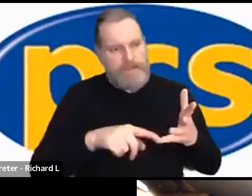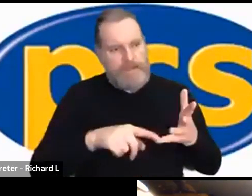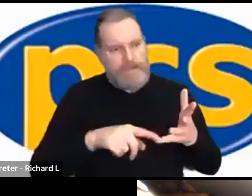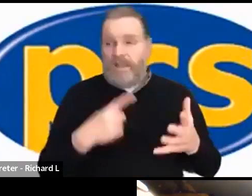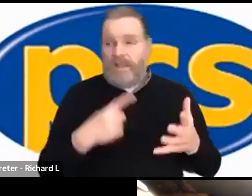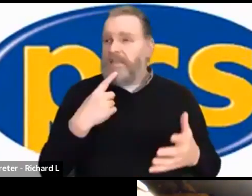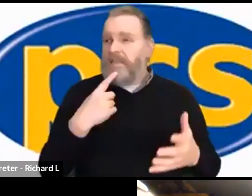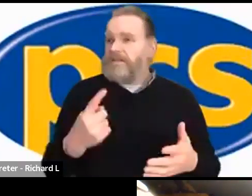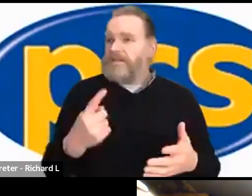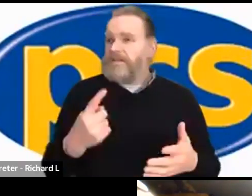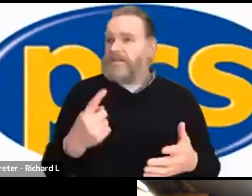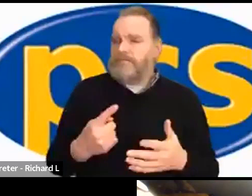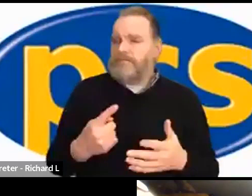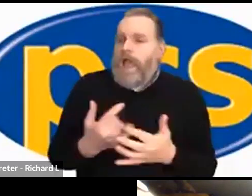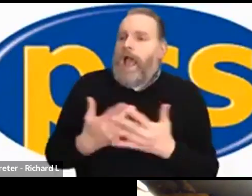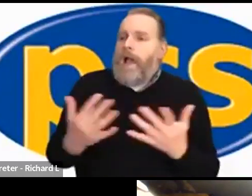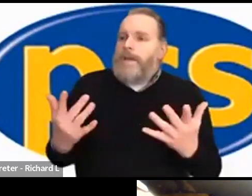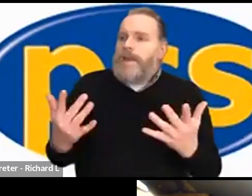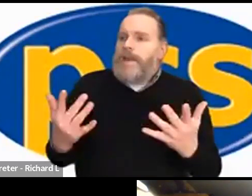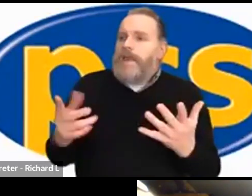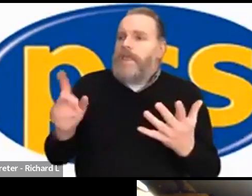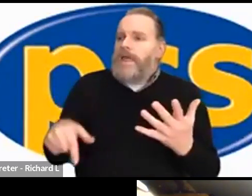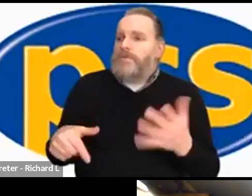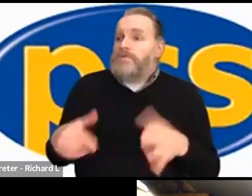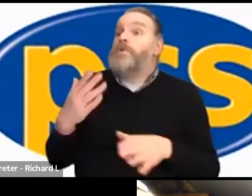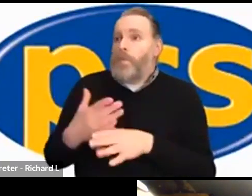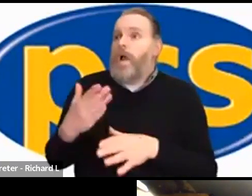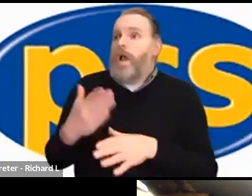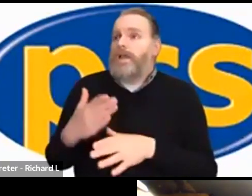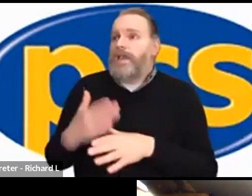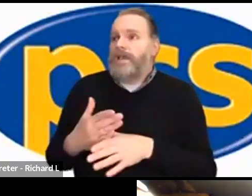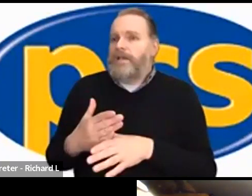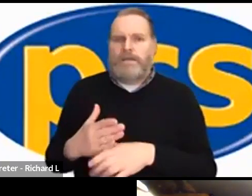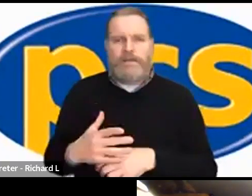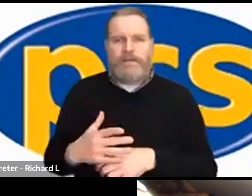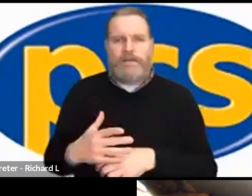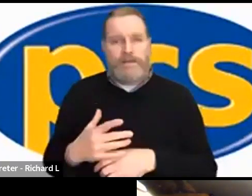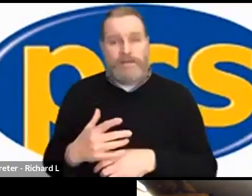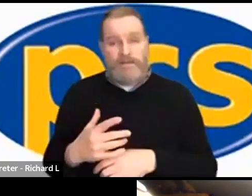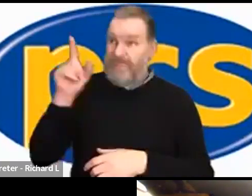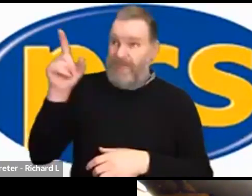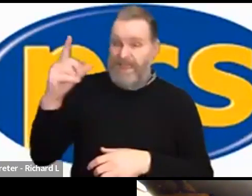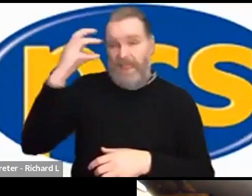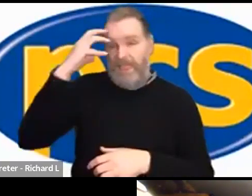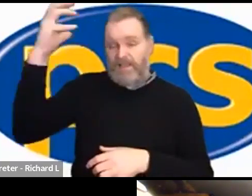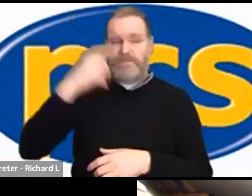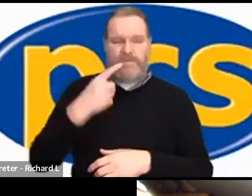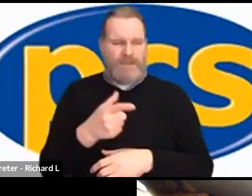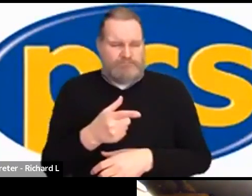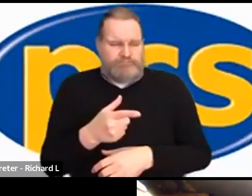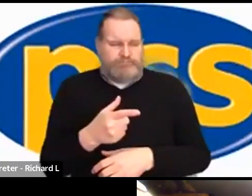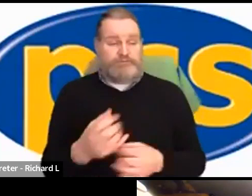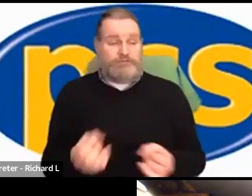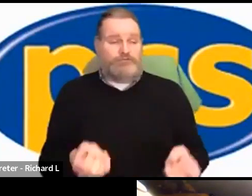leave, and leave, and they're bad it all together, and they will say e bad it all together, and they will say, X amount of 1,000 are working. That's designed to try to save strike has never support